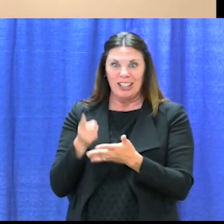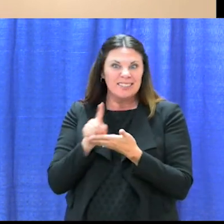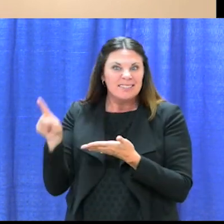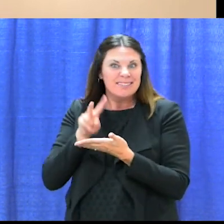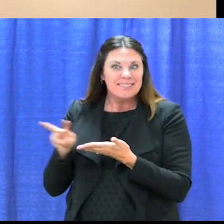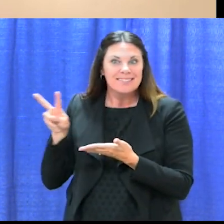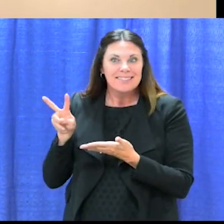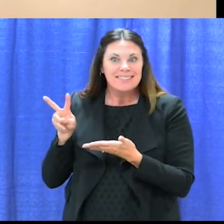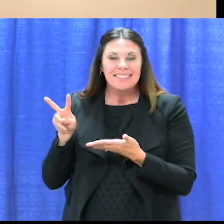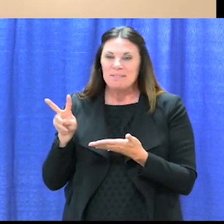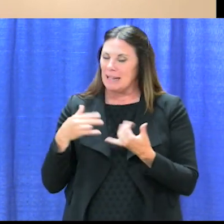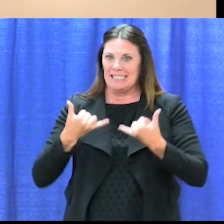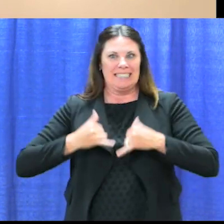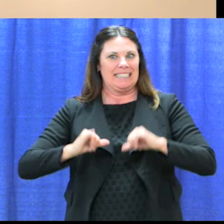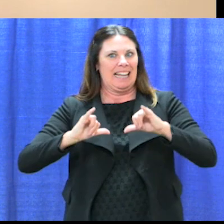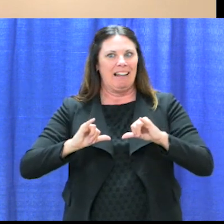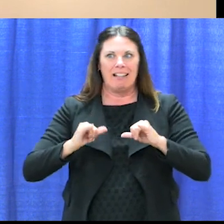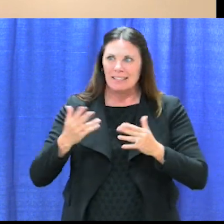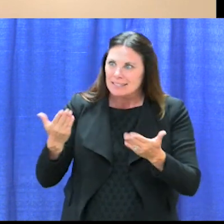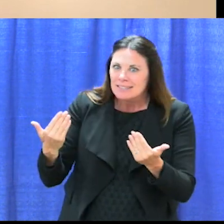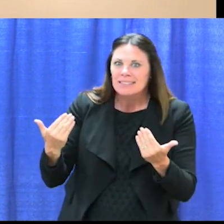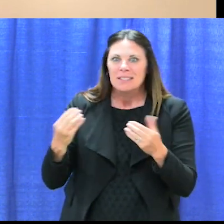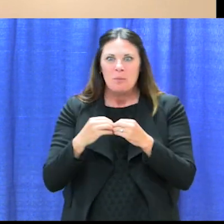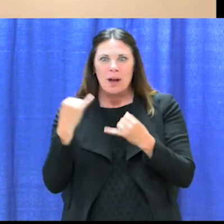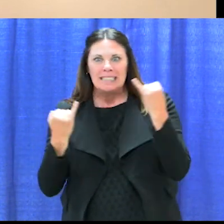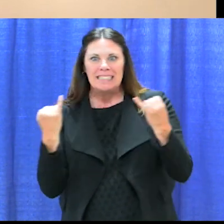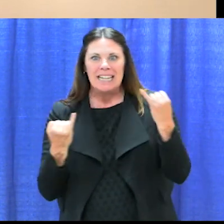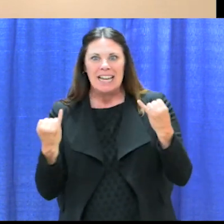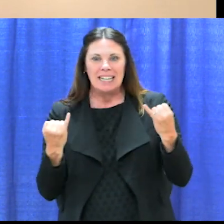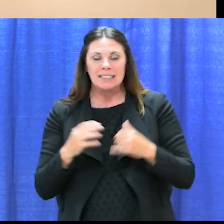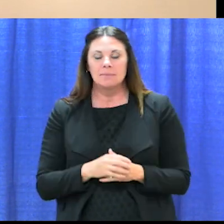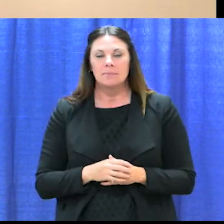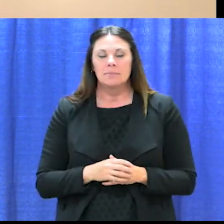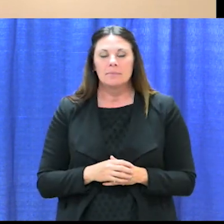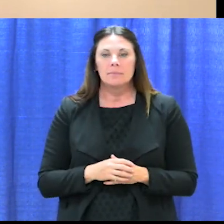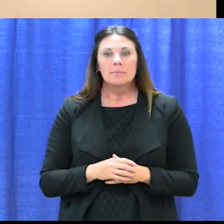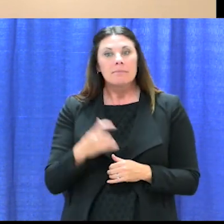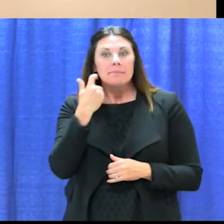And so we're continuing to accept proposals, but just in the last couple of weeks we've